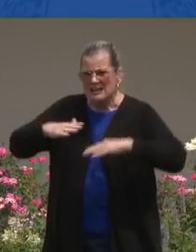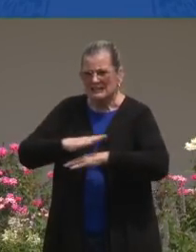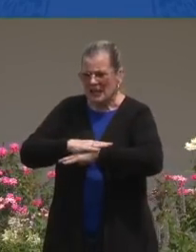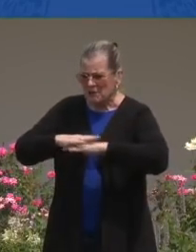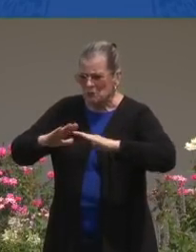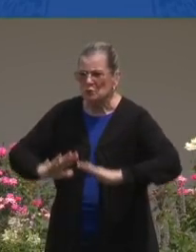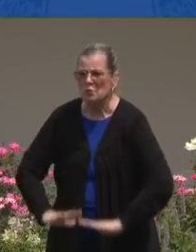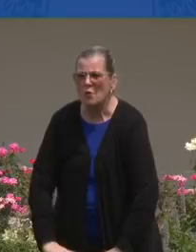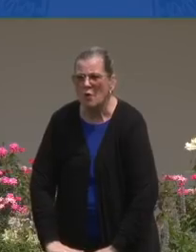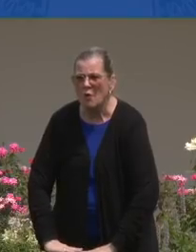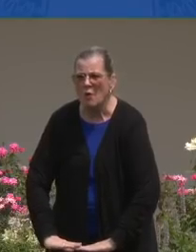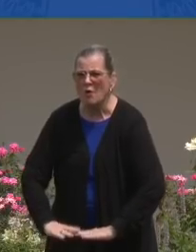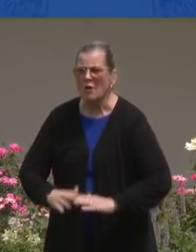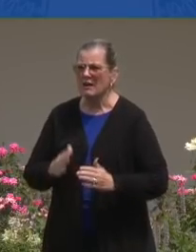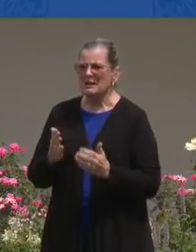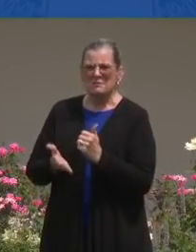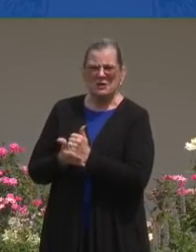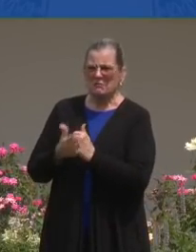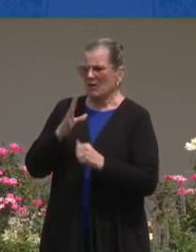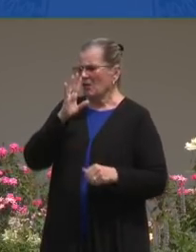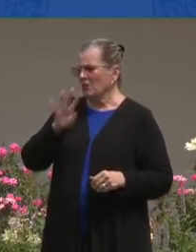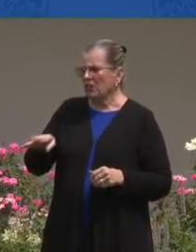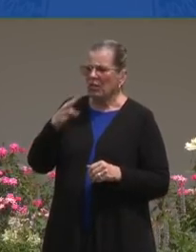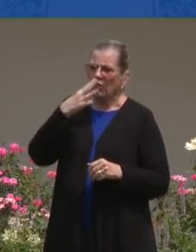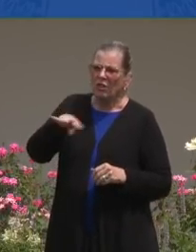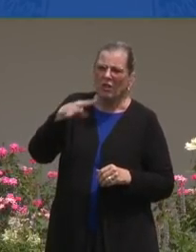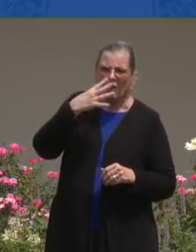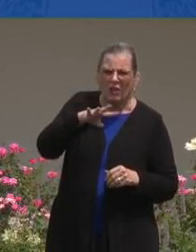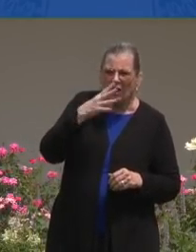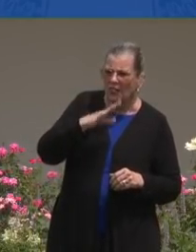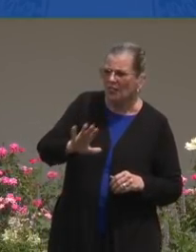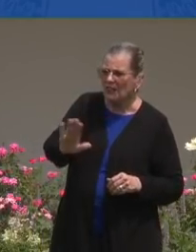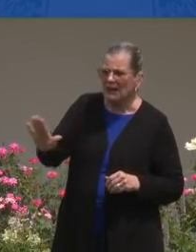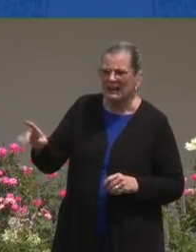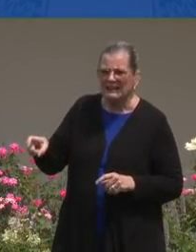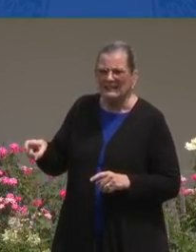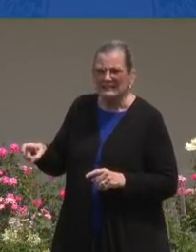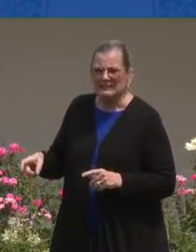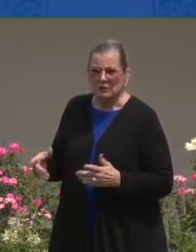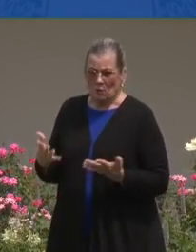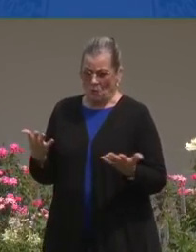The list goes on and on. One of the leaders, in fact, said to me, she said,